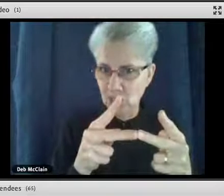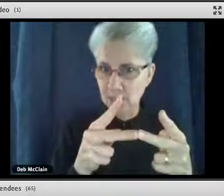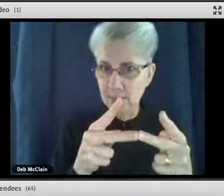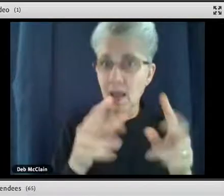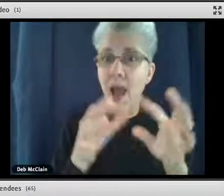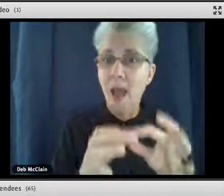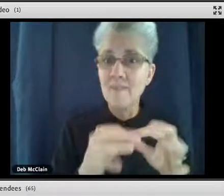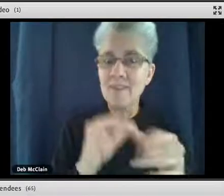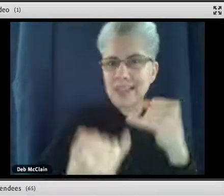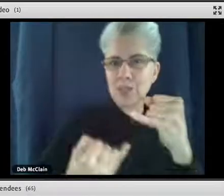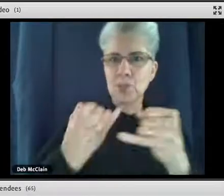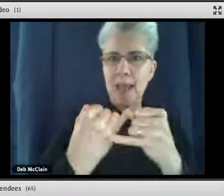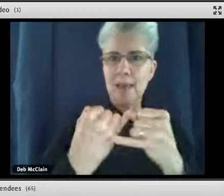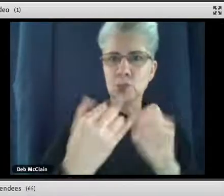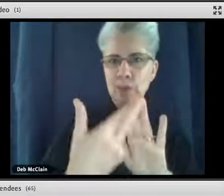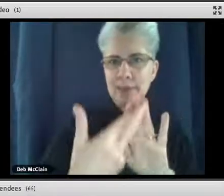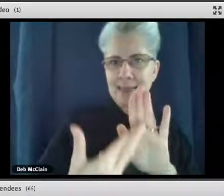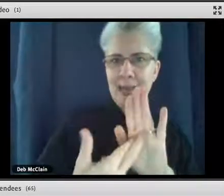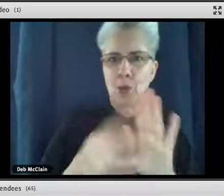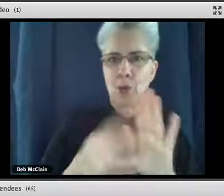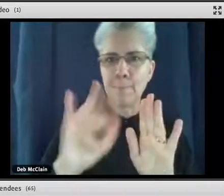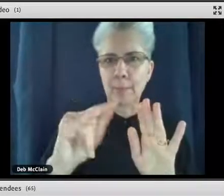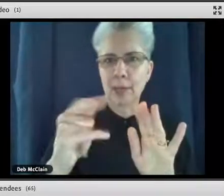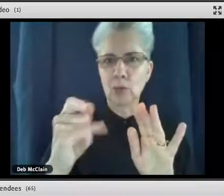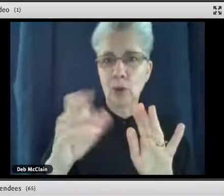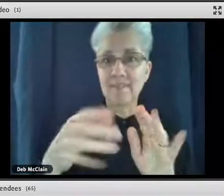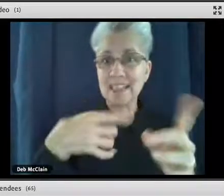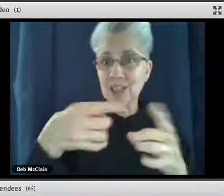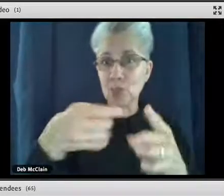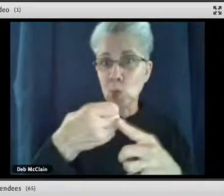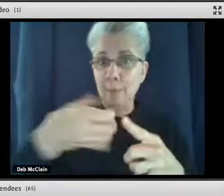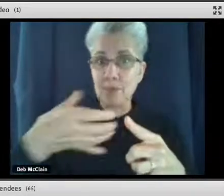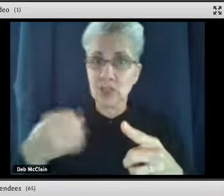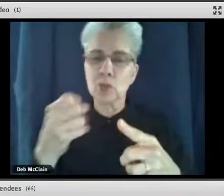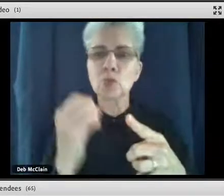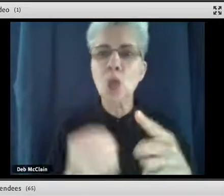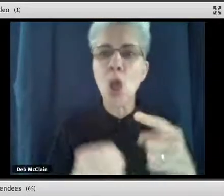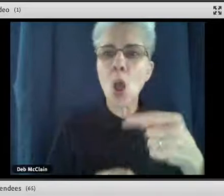to the provisions of the International Standard Bibliographic Description.